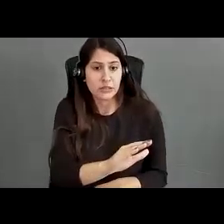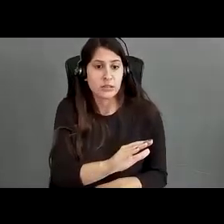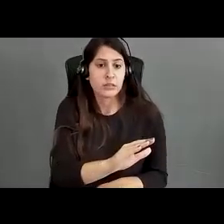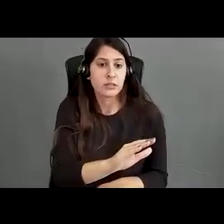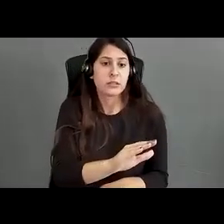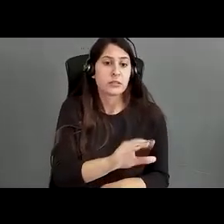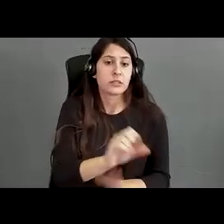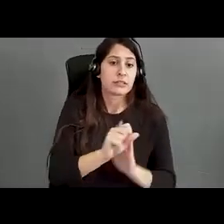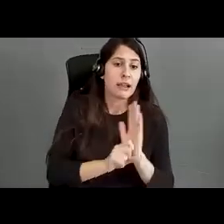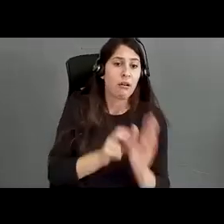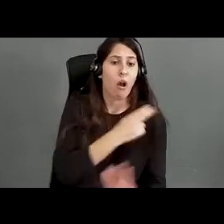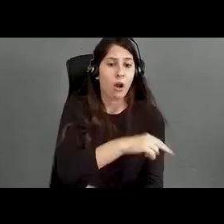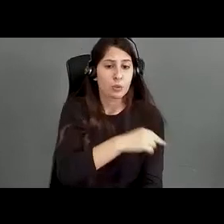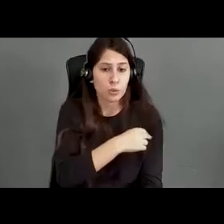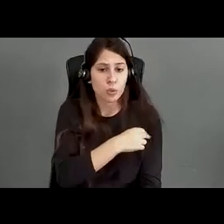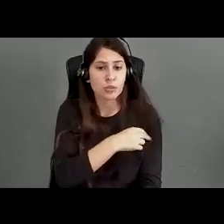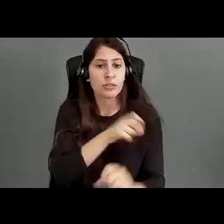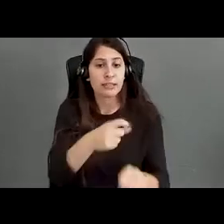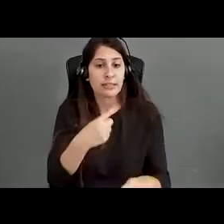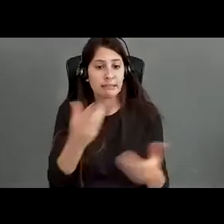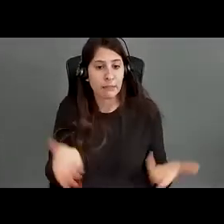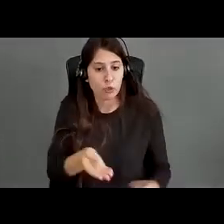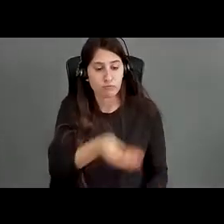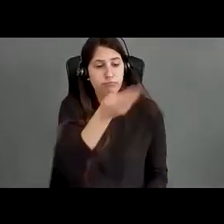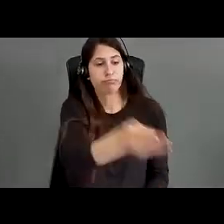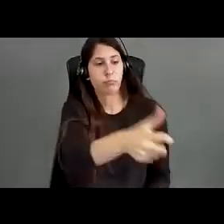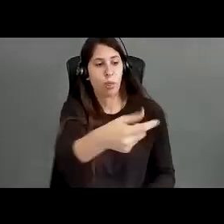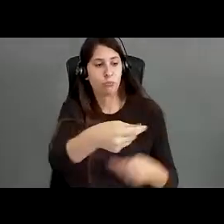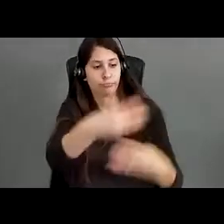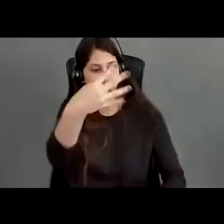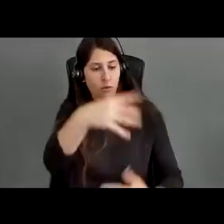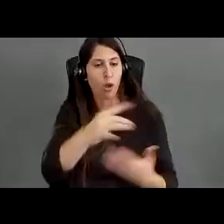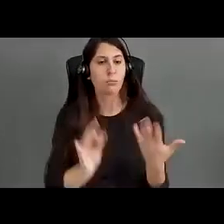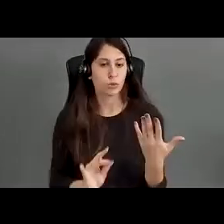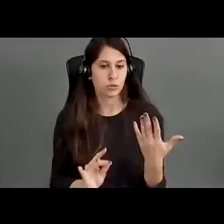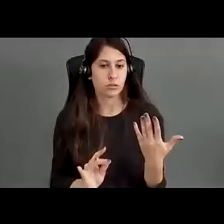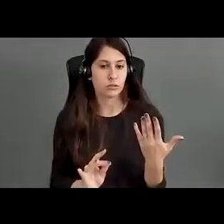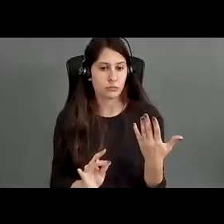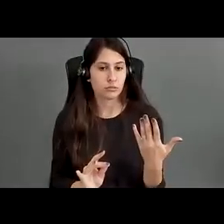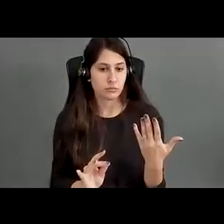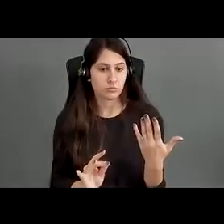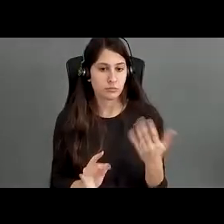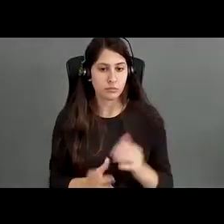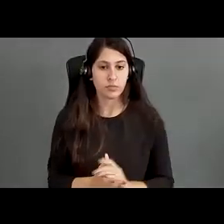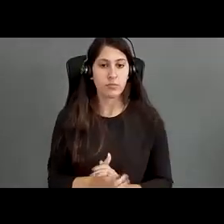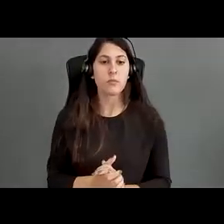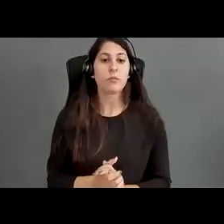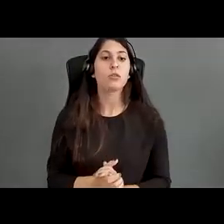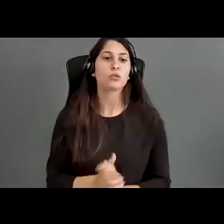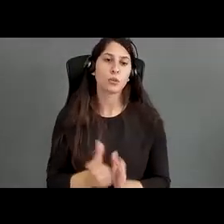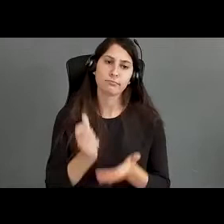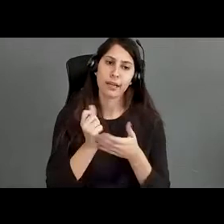They could say, "Here are other options. If you're seeing X, then do Y. So there are some helpful things in here."